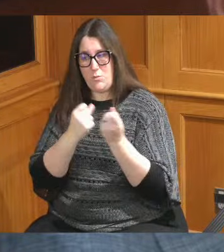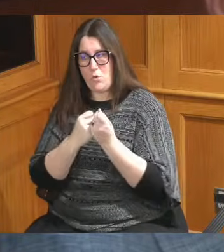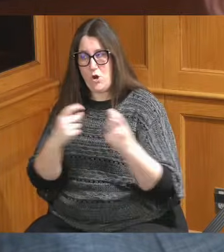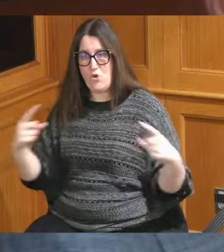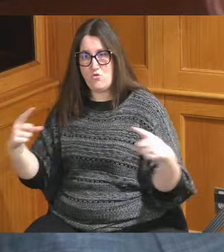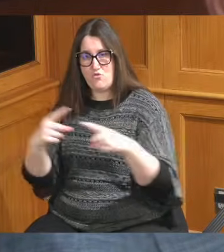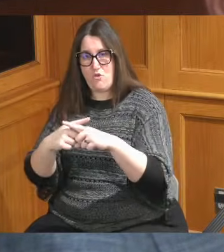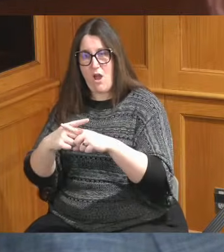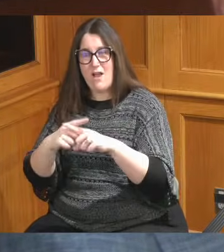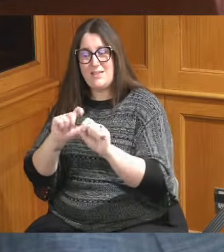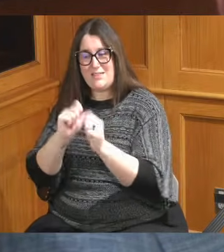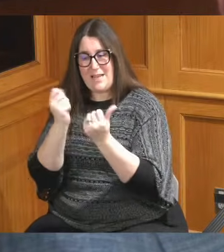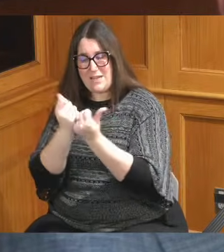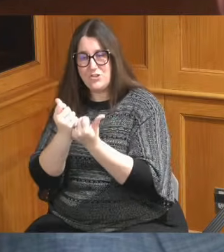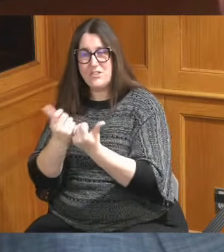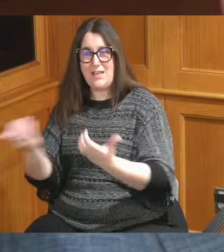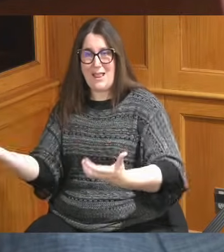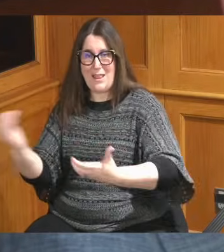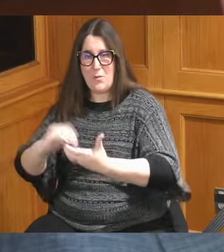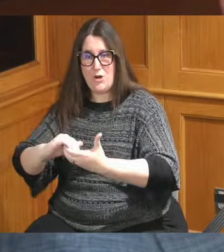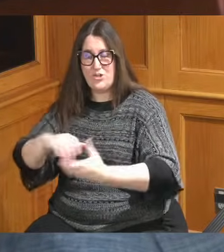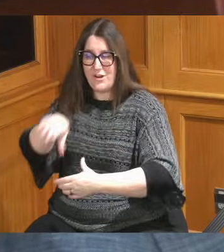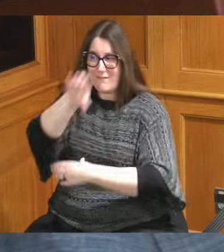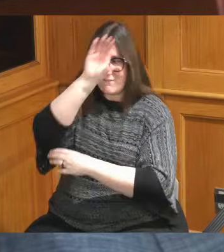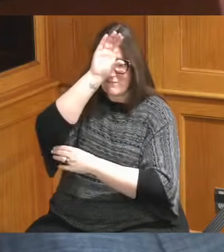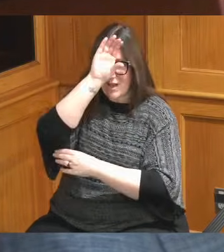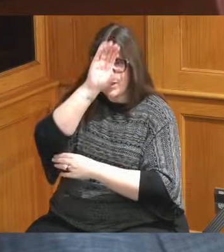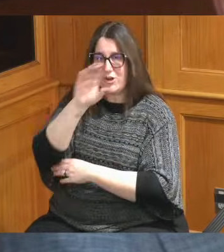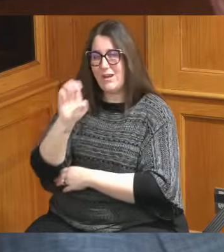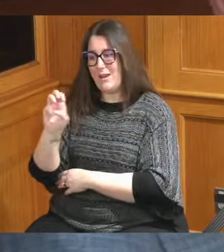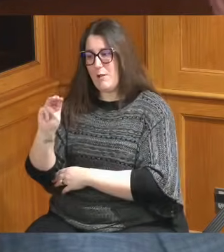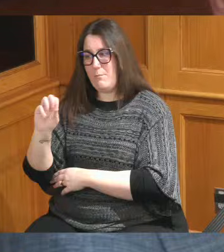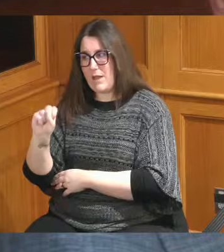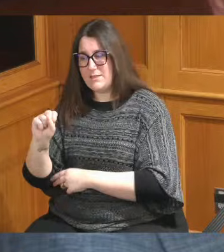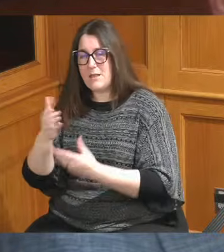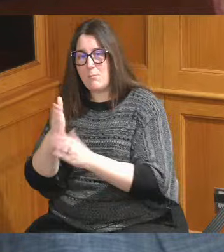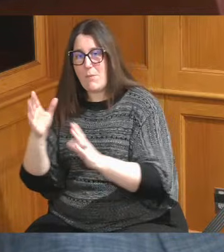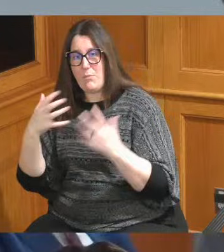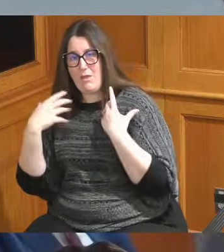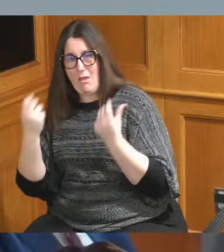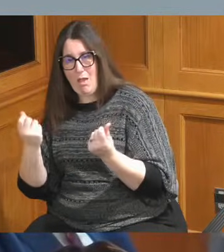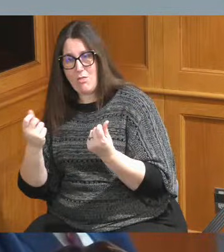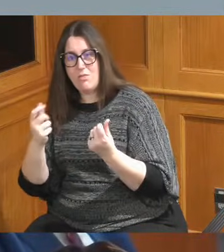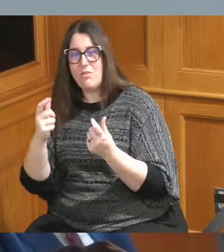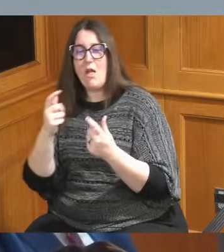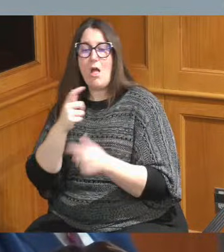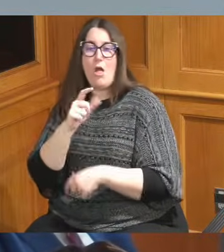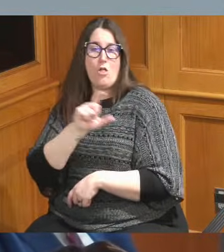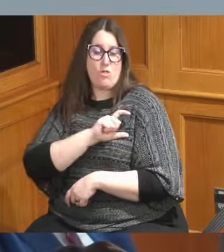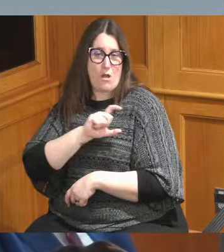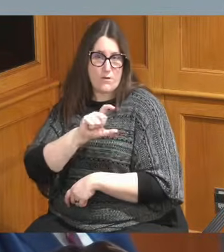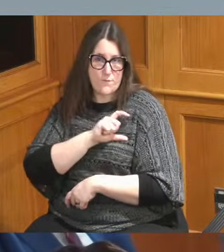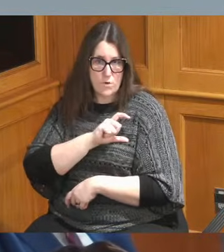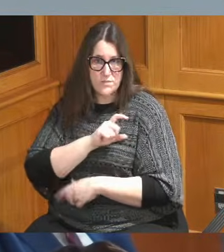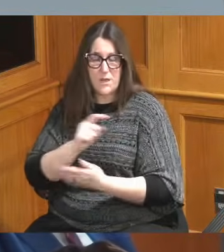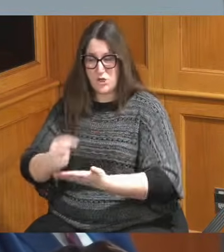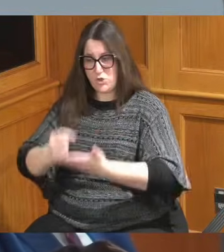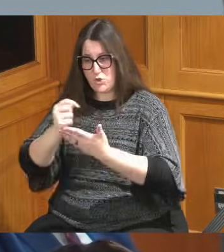collaboration among fire, EMS, public health, law enforcement, treatment providers, and community